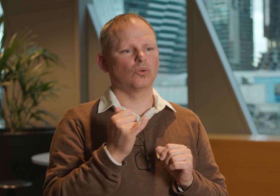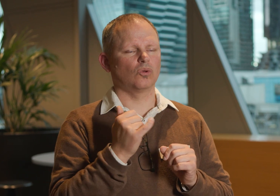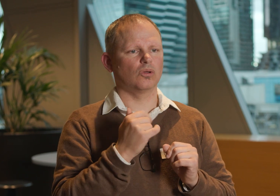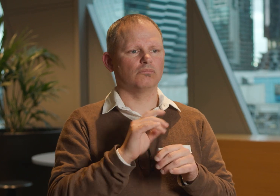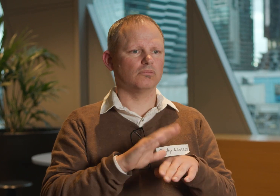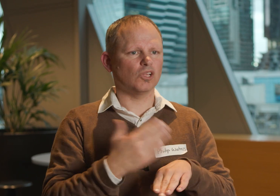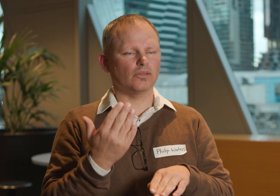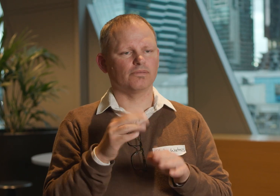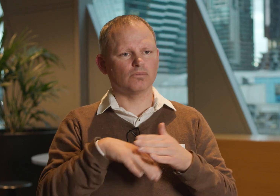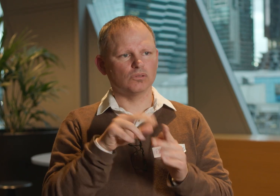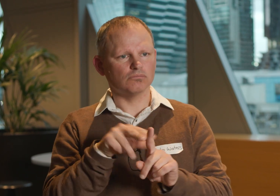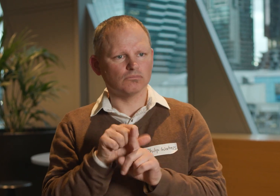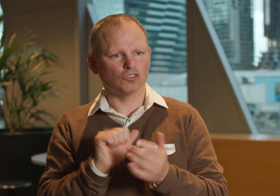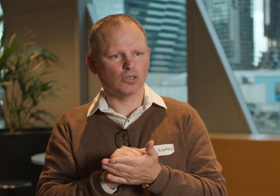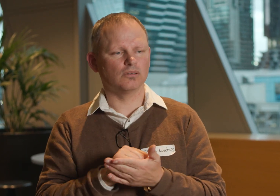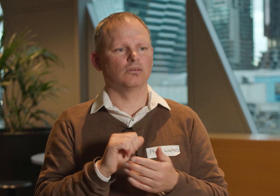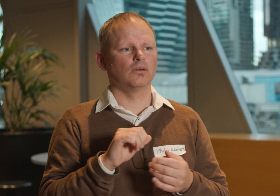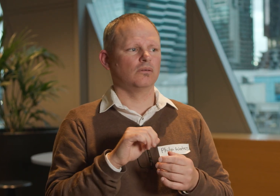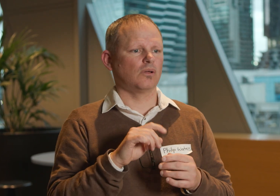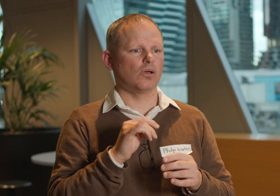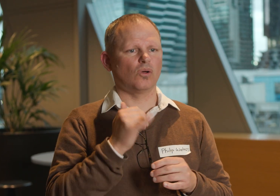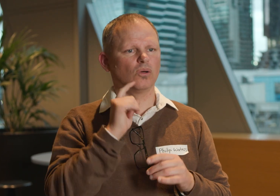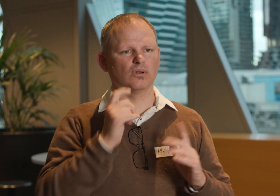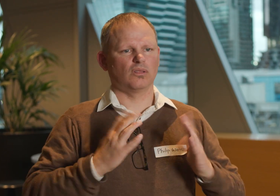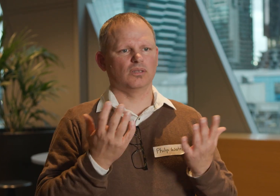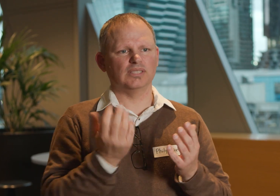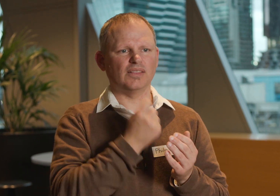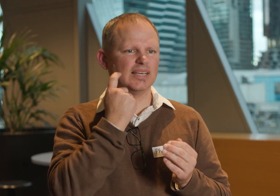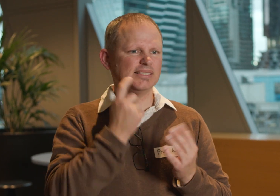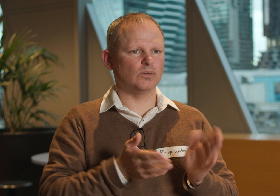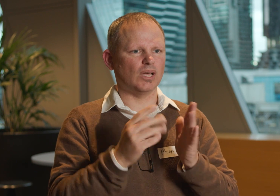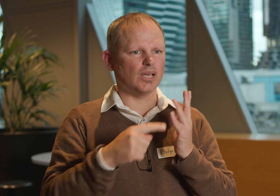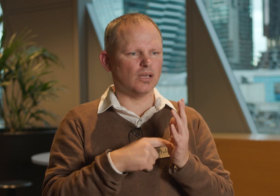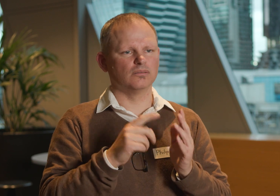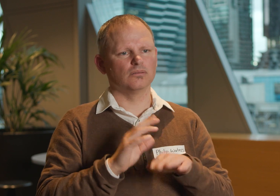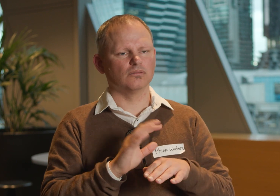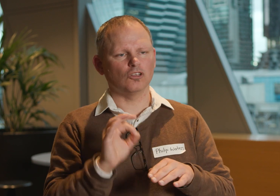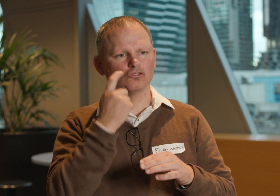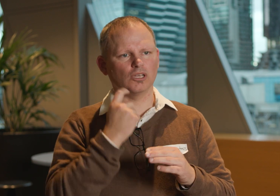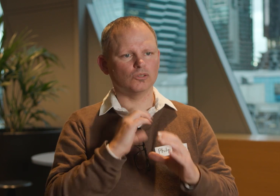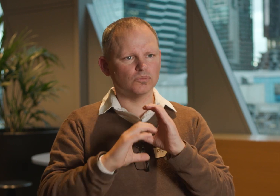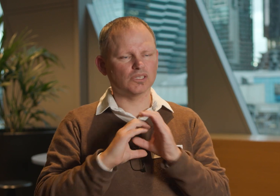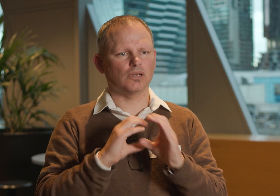a wrong diagnosis and then those that they come across aren't bothered to find out what the actual